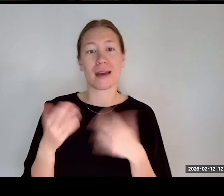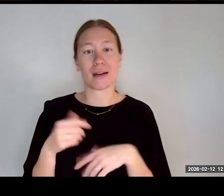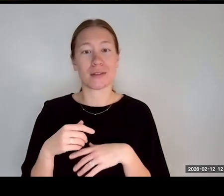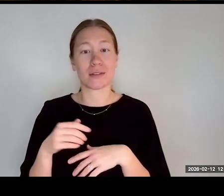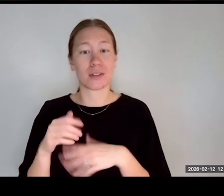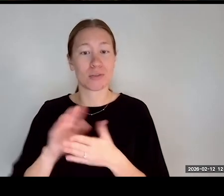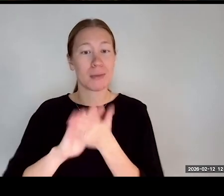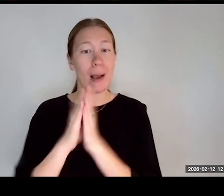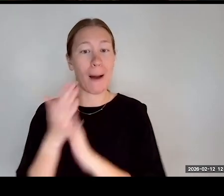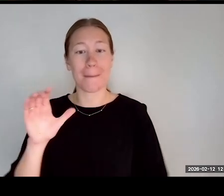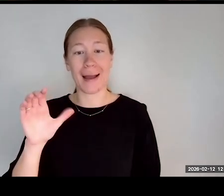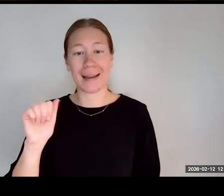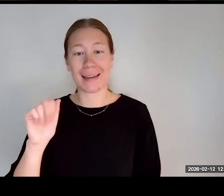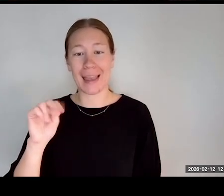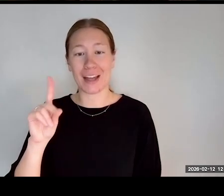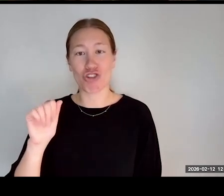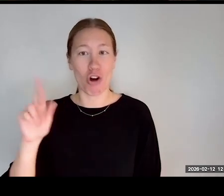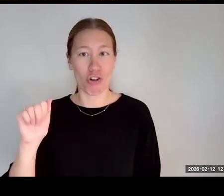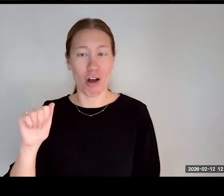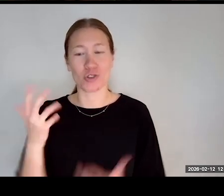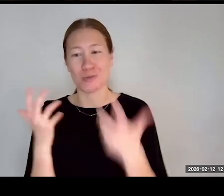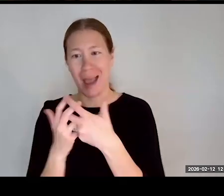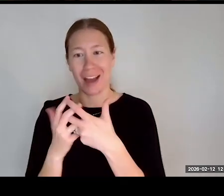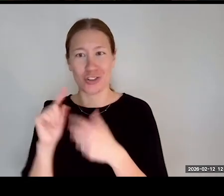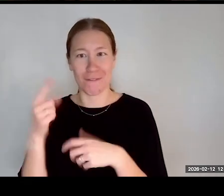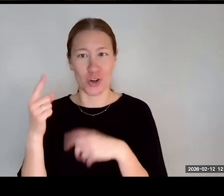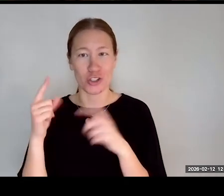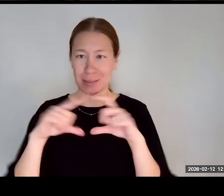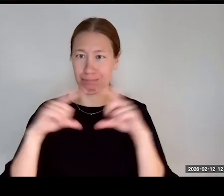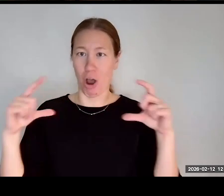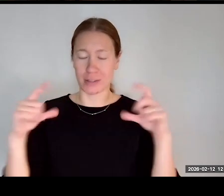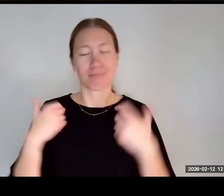to match with that first box 'cause I know it's really legible. And then I'm going to go in